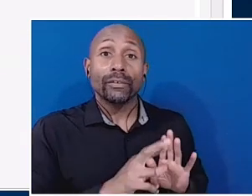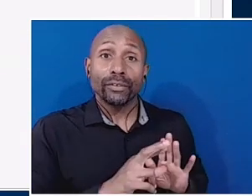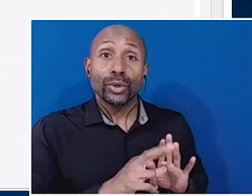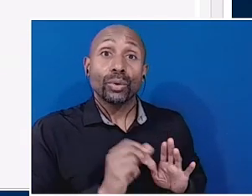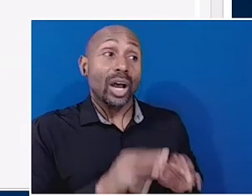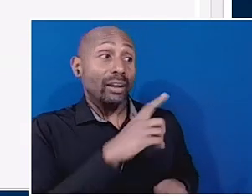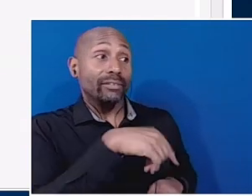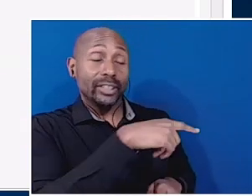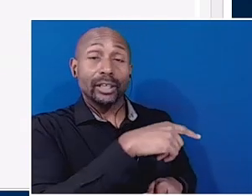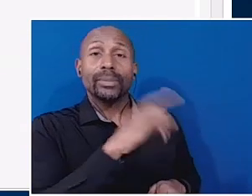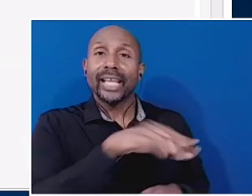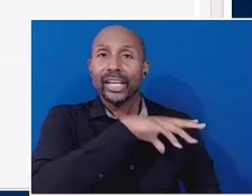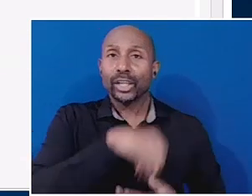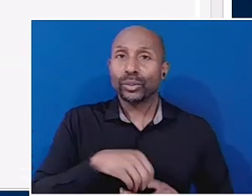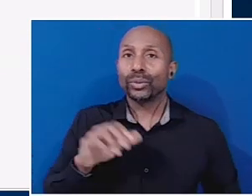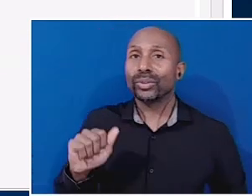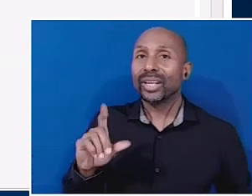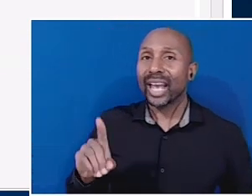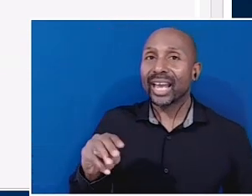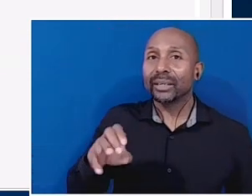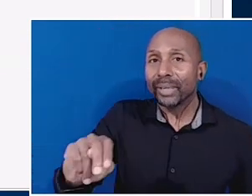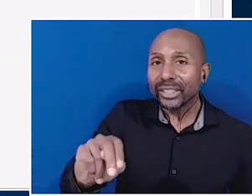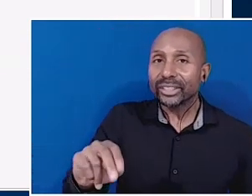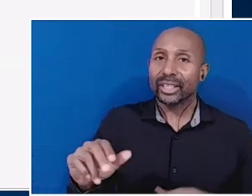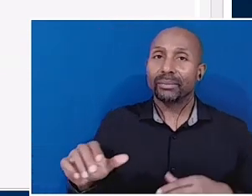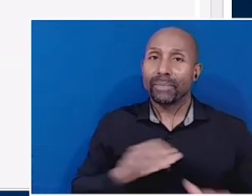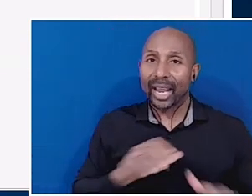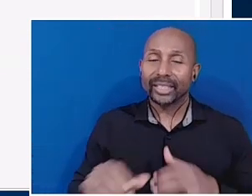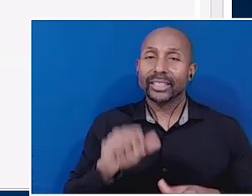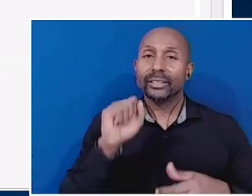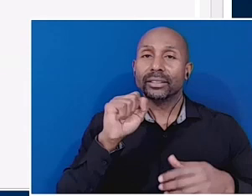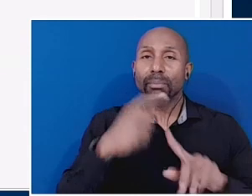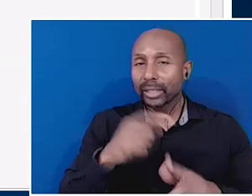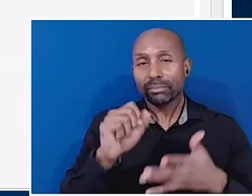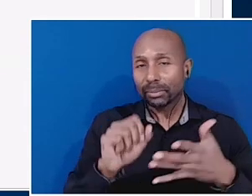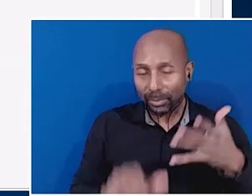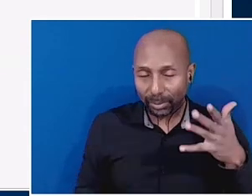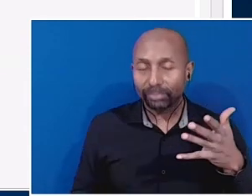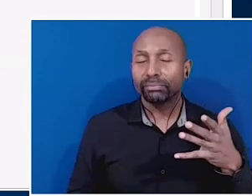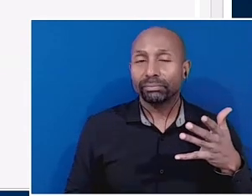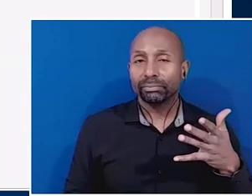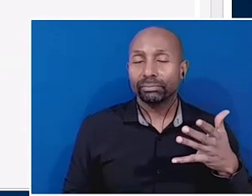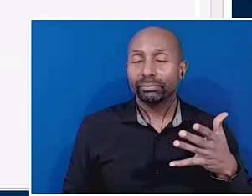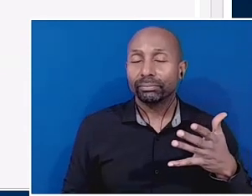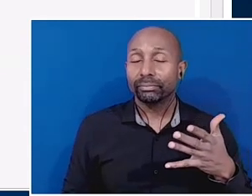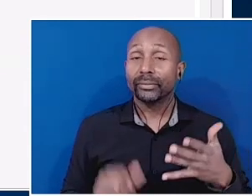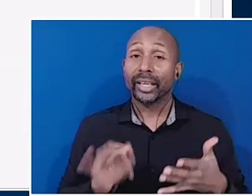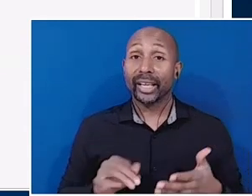those things. And if that other entity is somehow substandard, then the institution